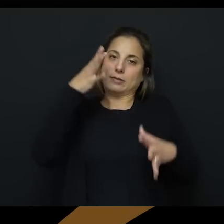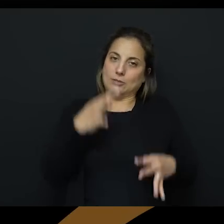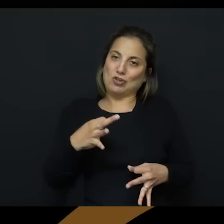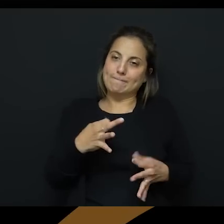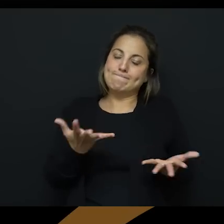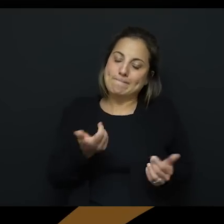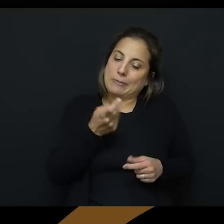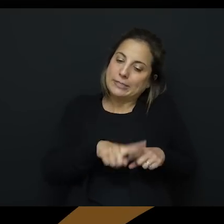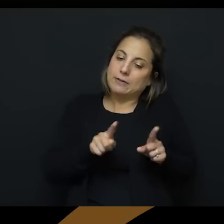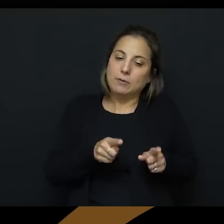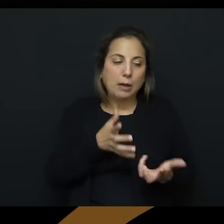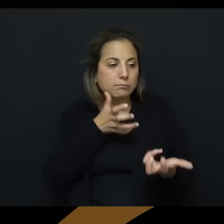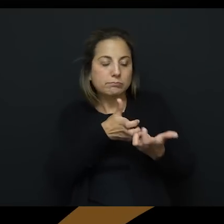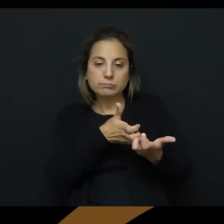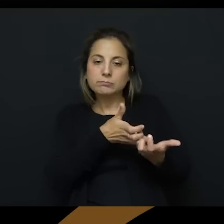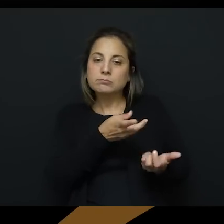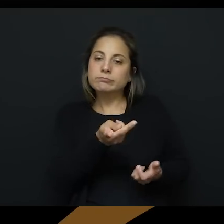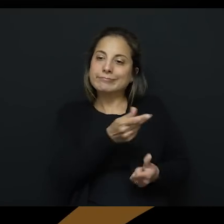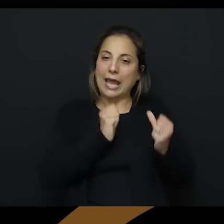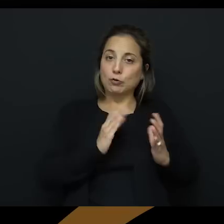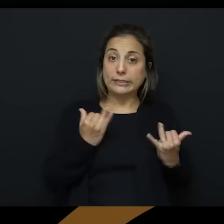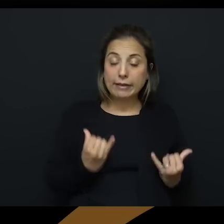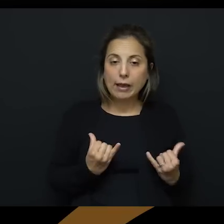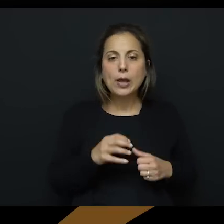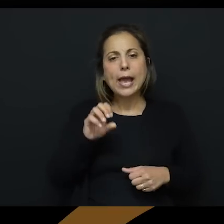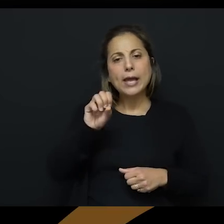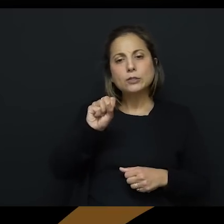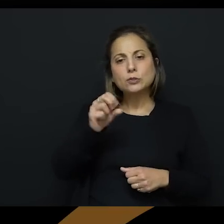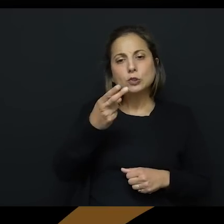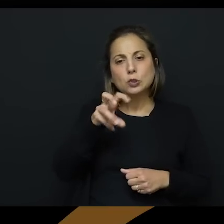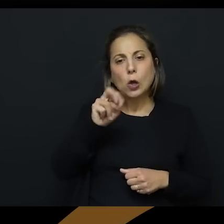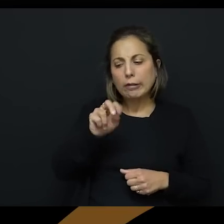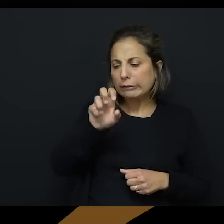And Shawn Levy supported me in making these decisions as we moved on.